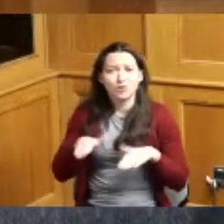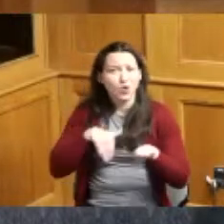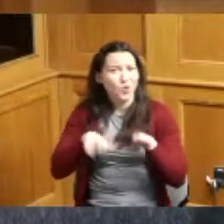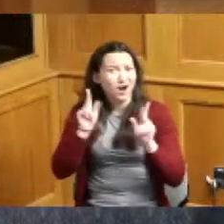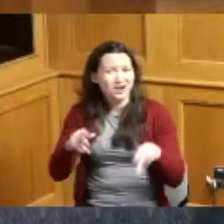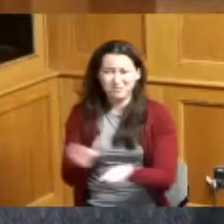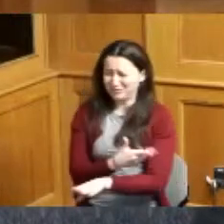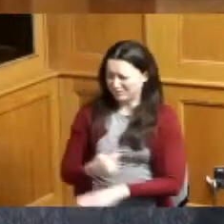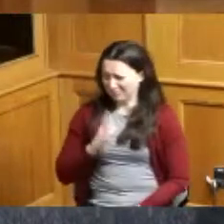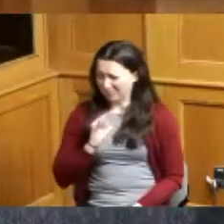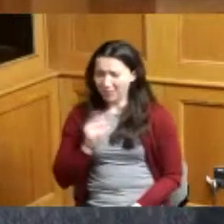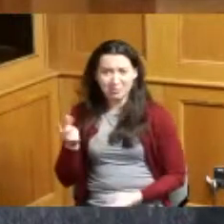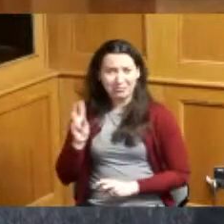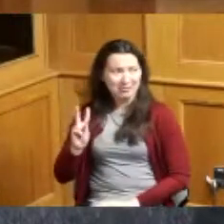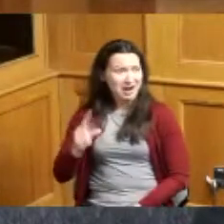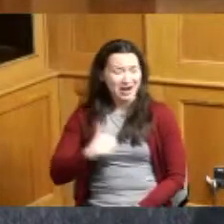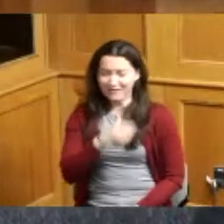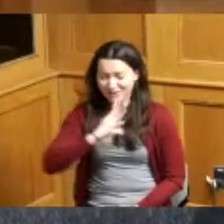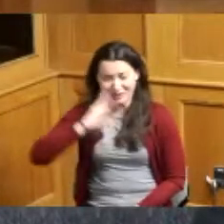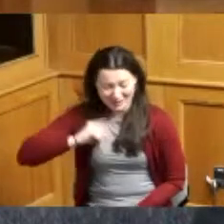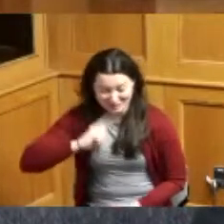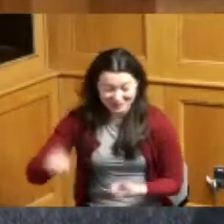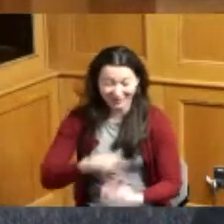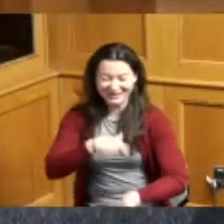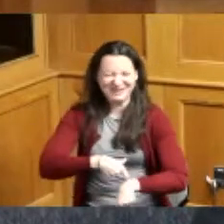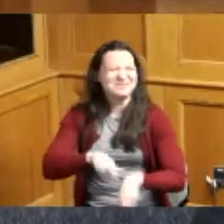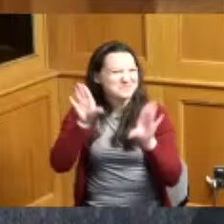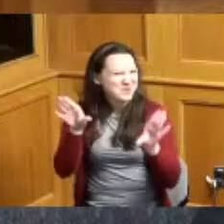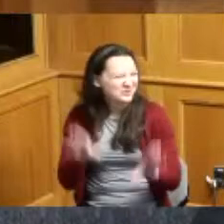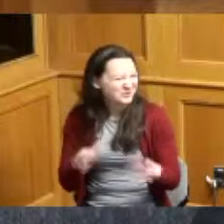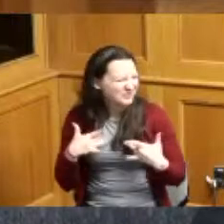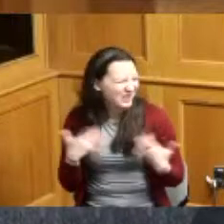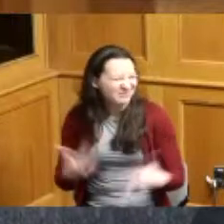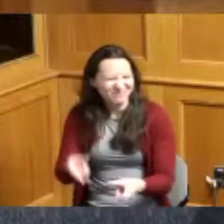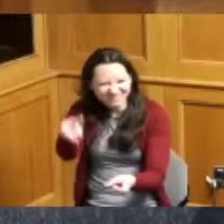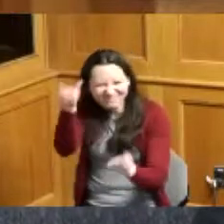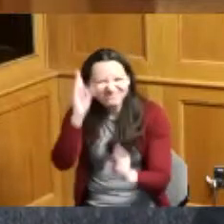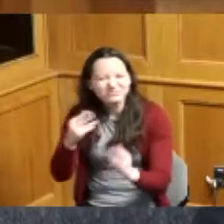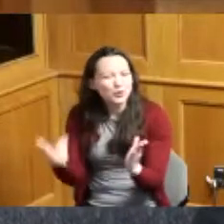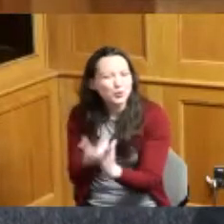kind of cool I've never had that before but it was a great event uh to honor the new inductees